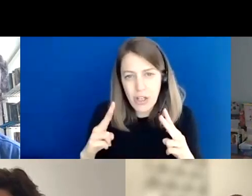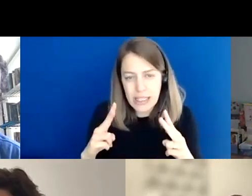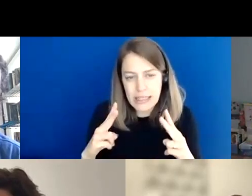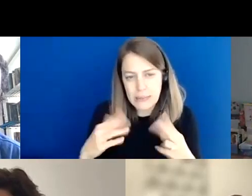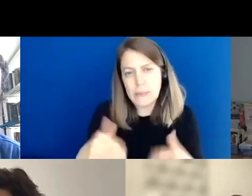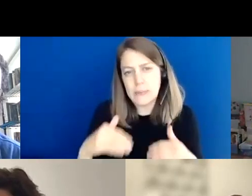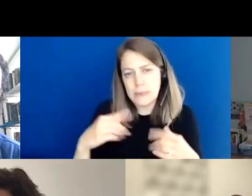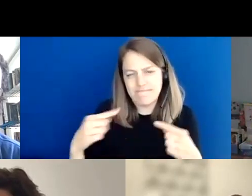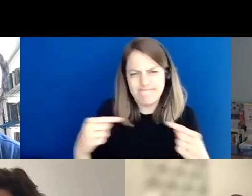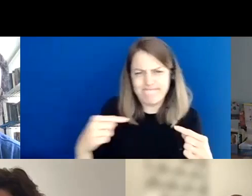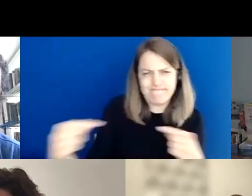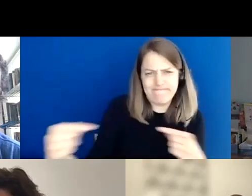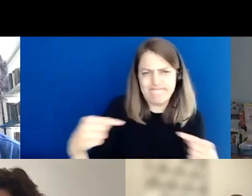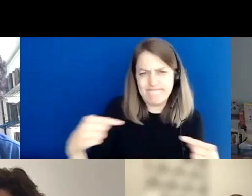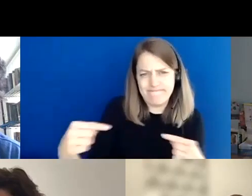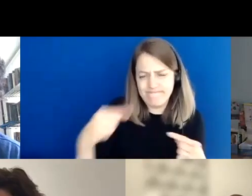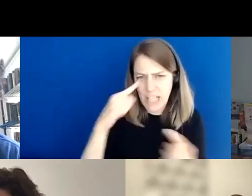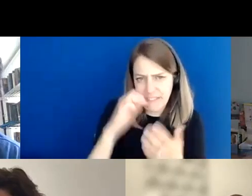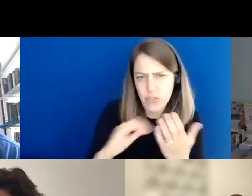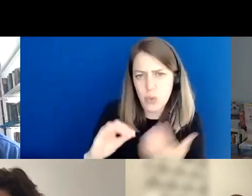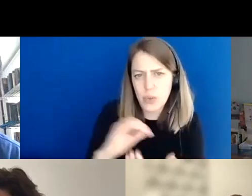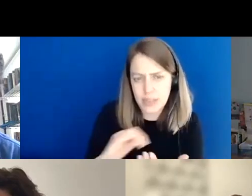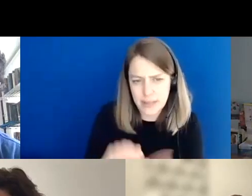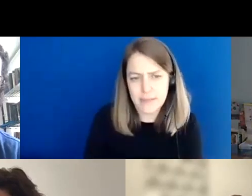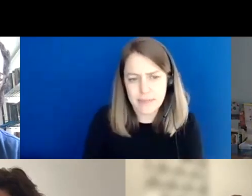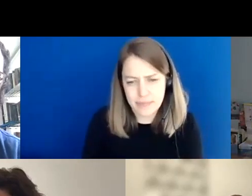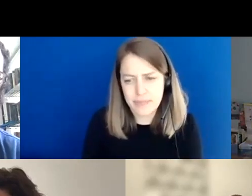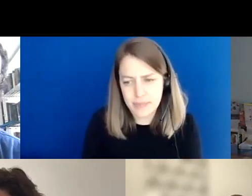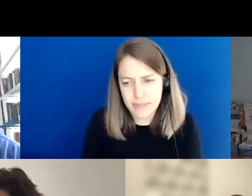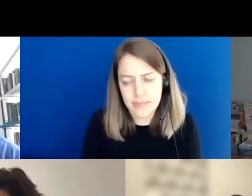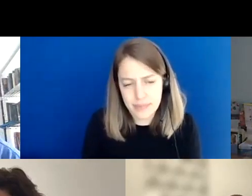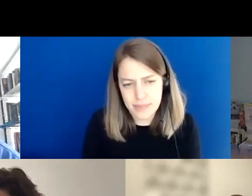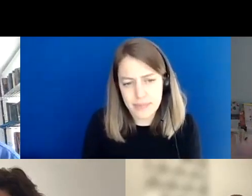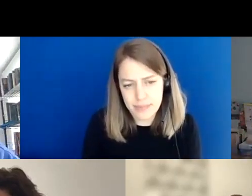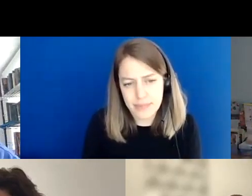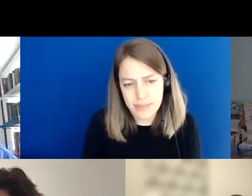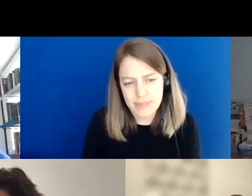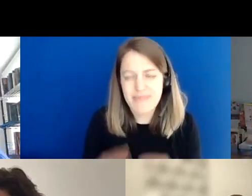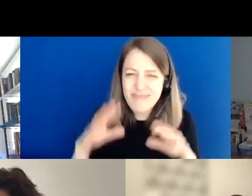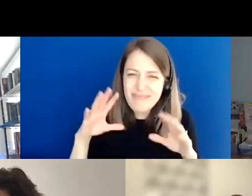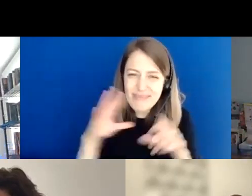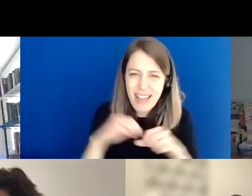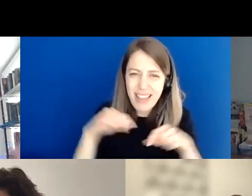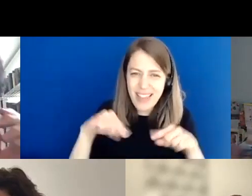have always had to get past in this context and in so many others.